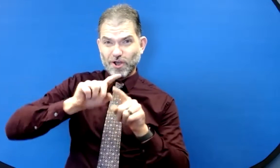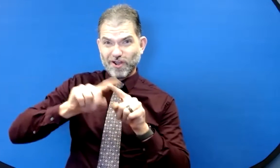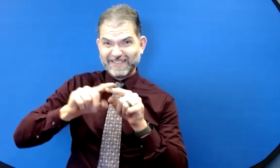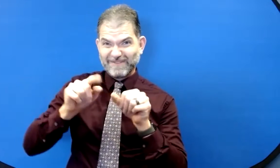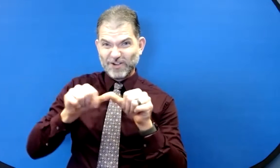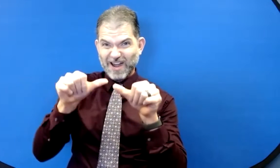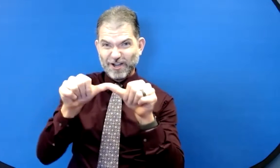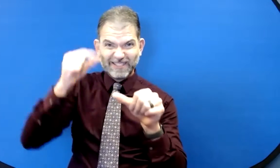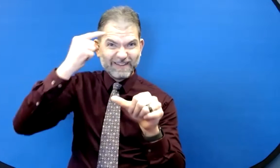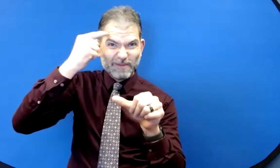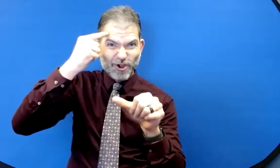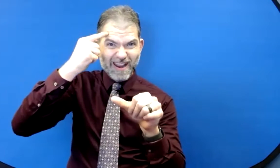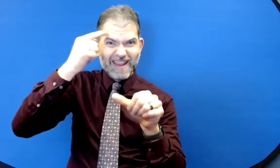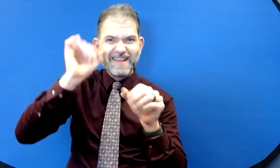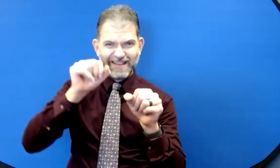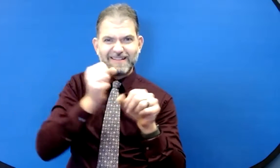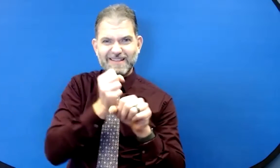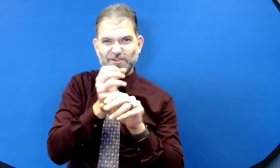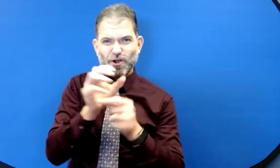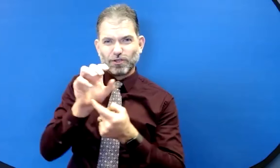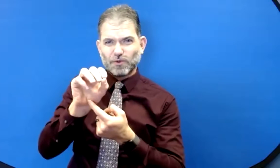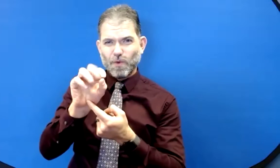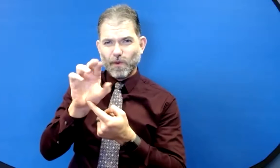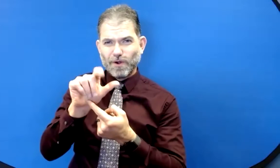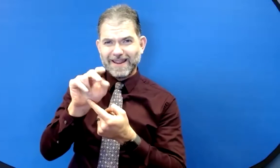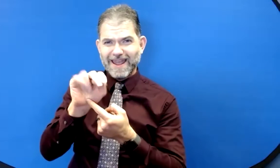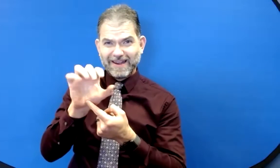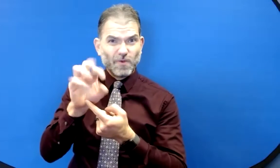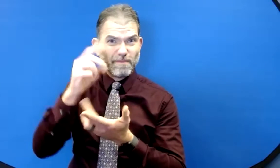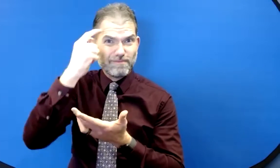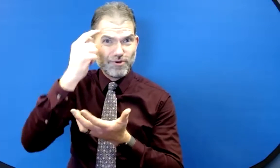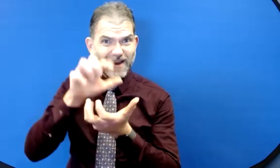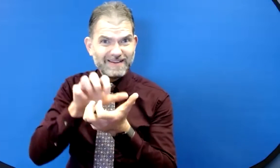ASL Interpreter: and that causes pressure ASL Interpreter: on the specific area of green where there's a bleed